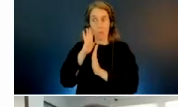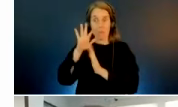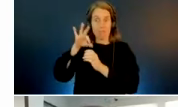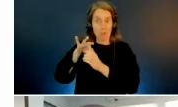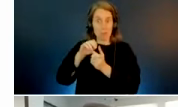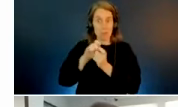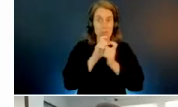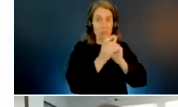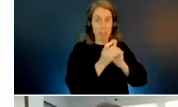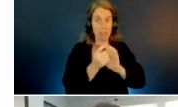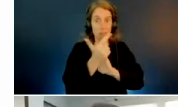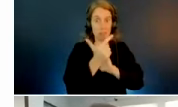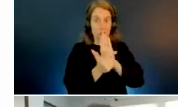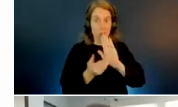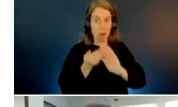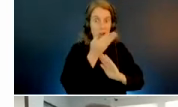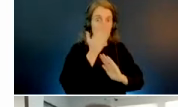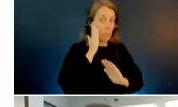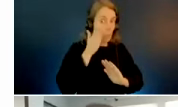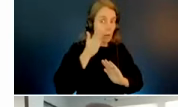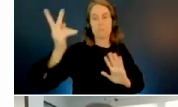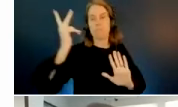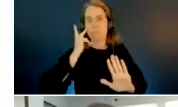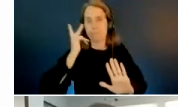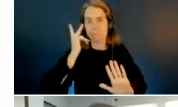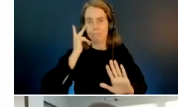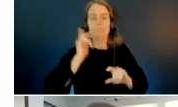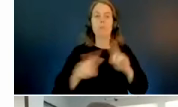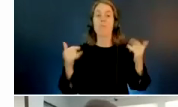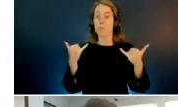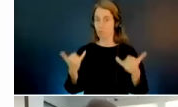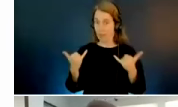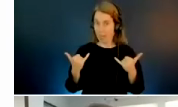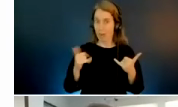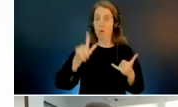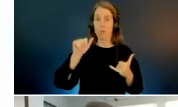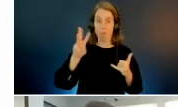when you have them and what qualifies as um proper documentation we can go ahead